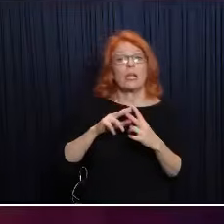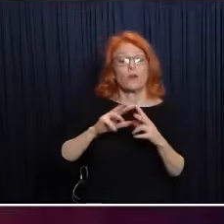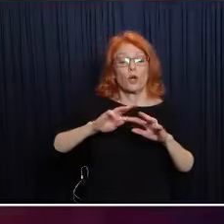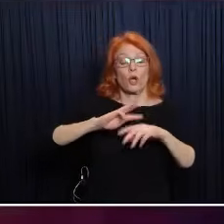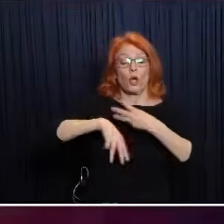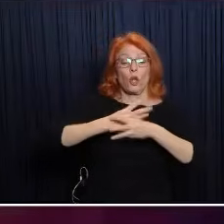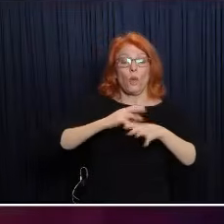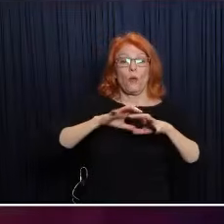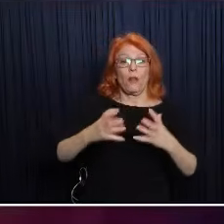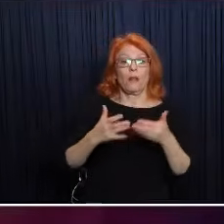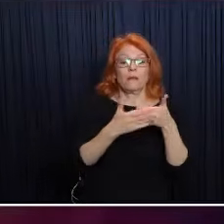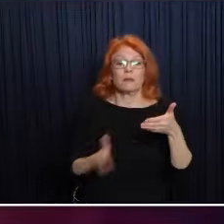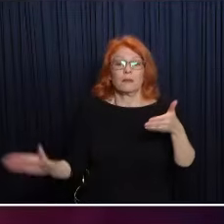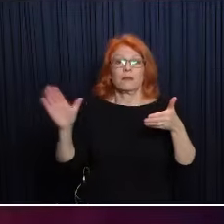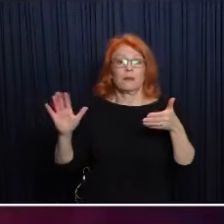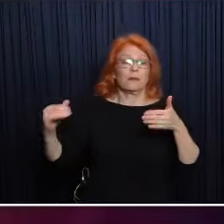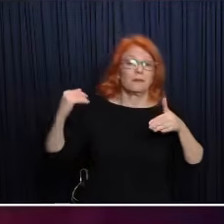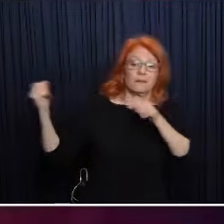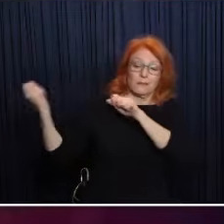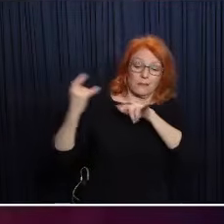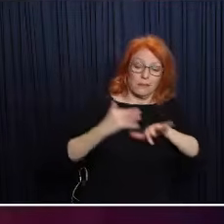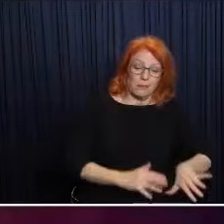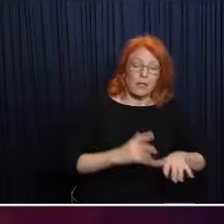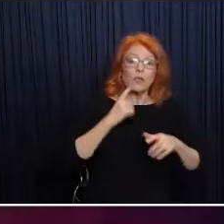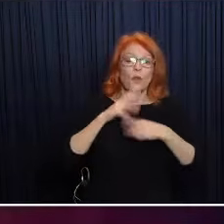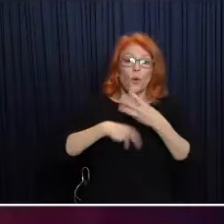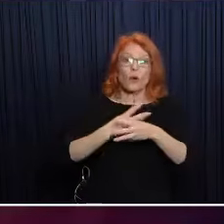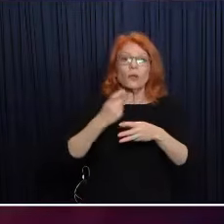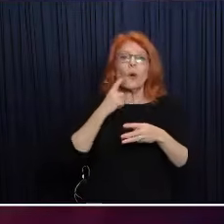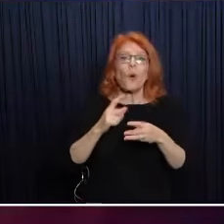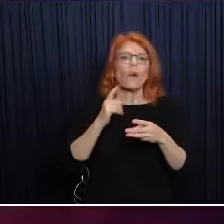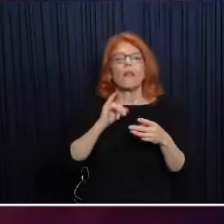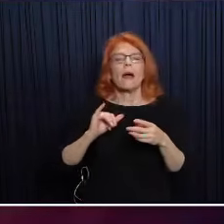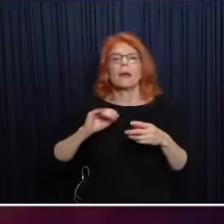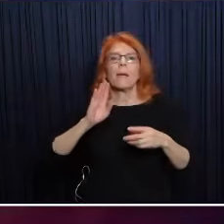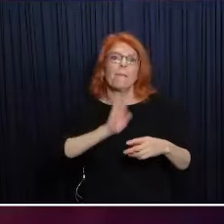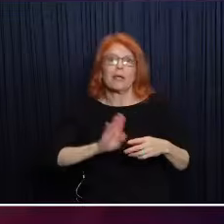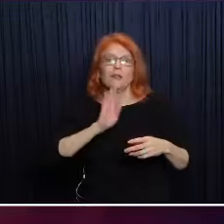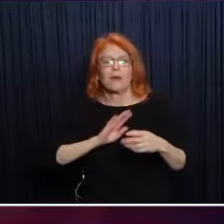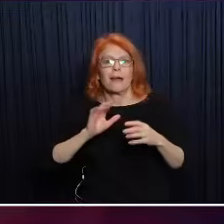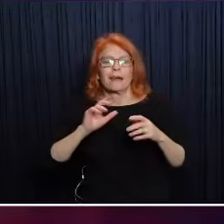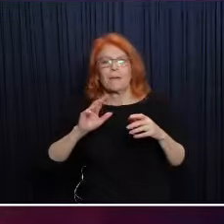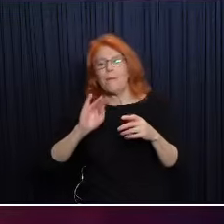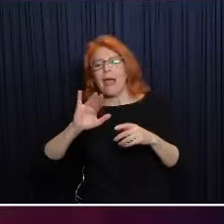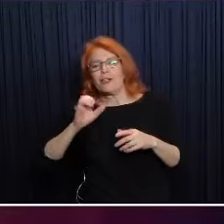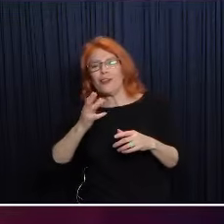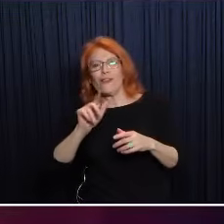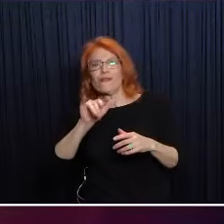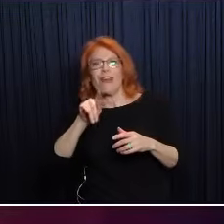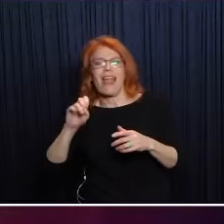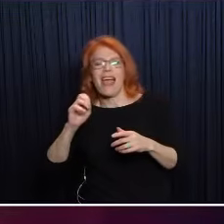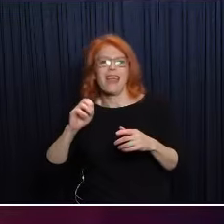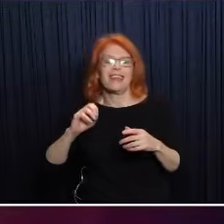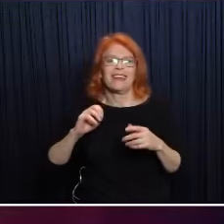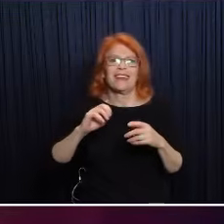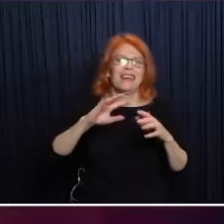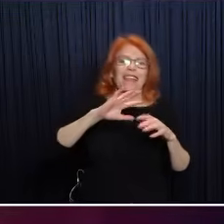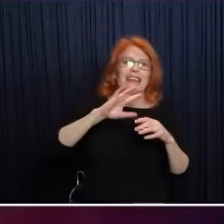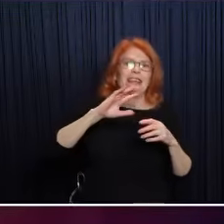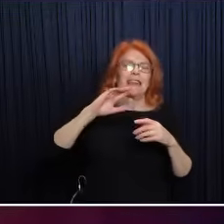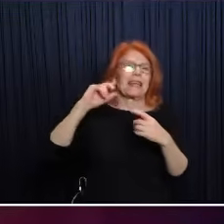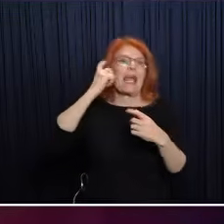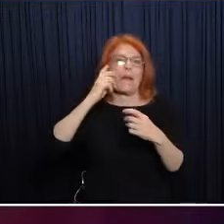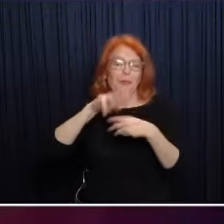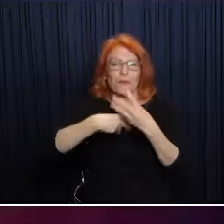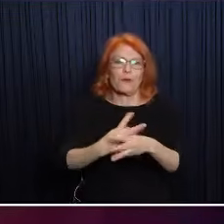IT IS NOT FRAMED PROPERLY.